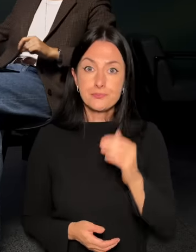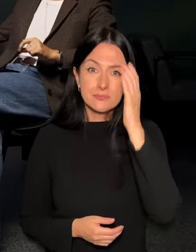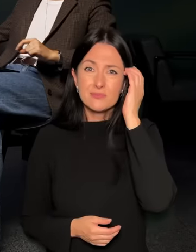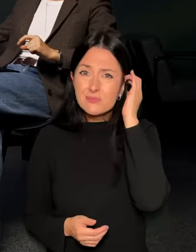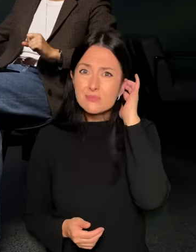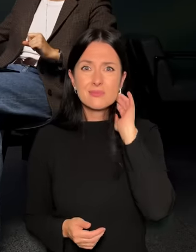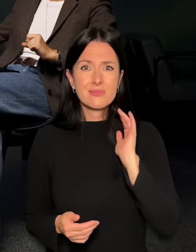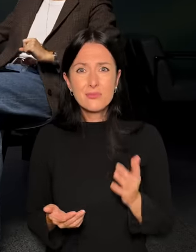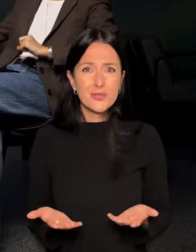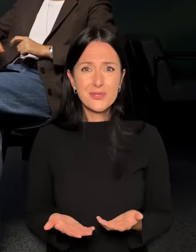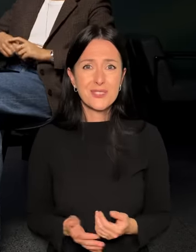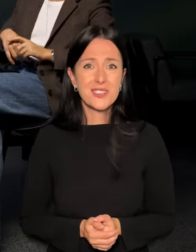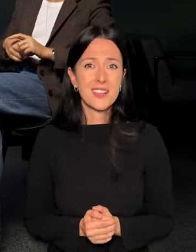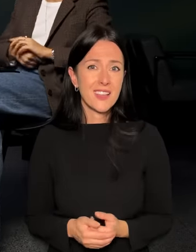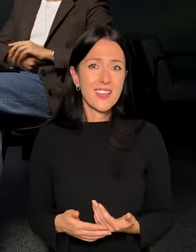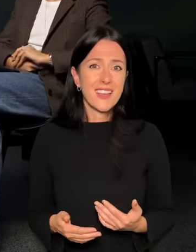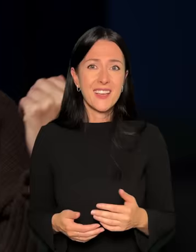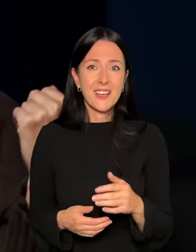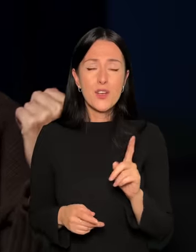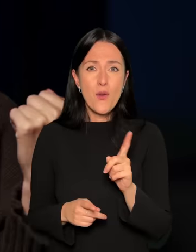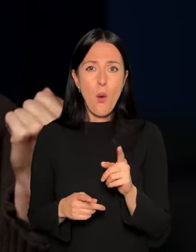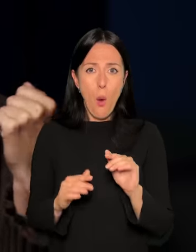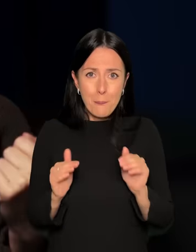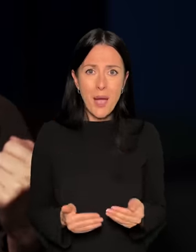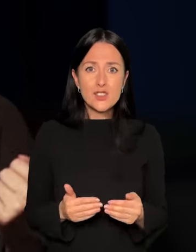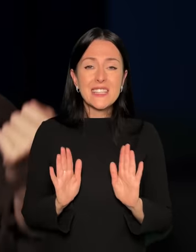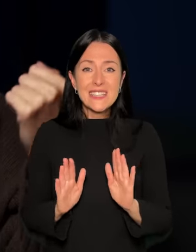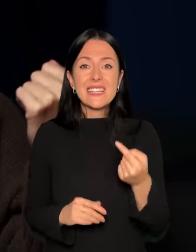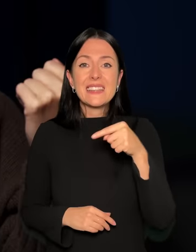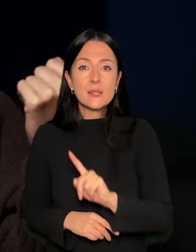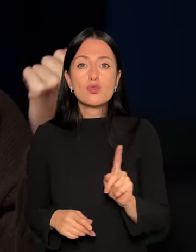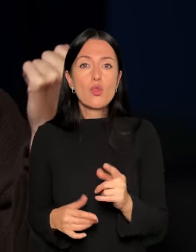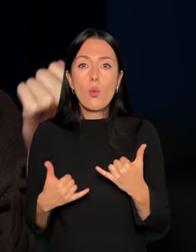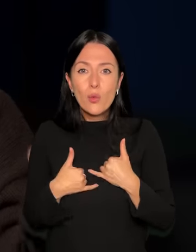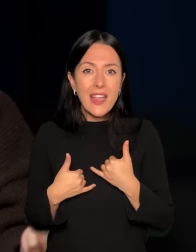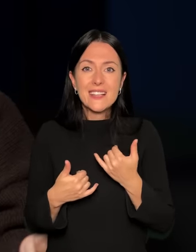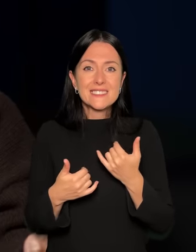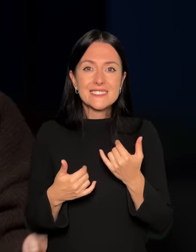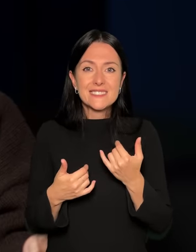Why? Limited only because our cities lack accessibility,